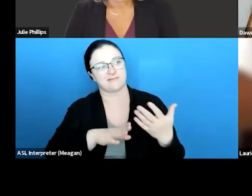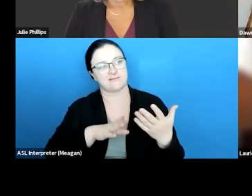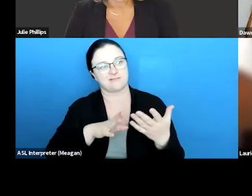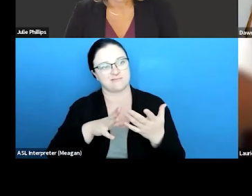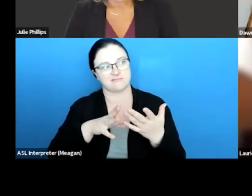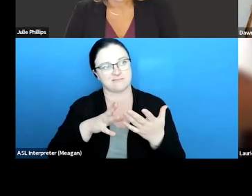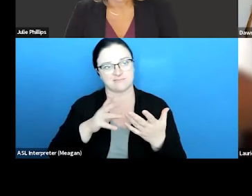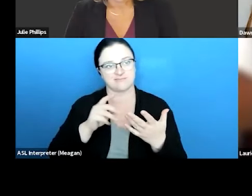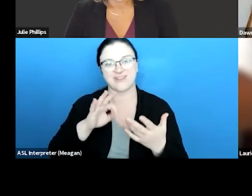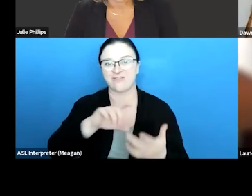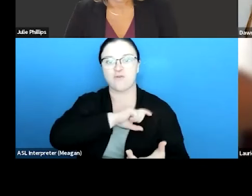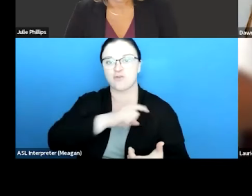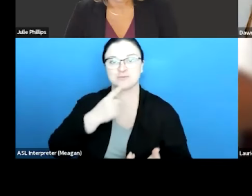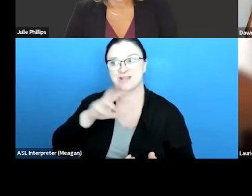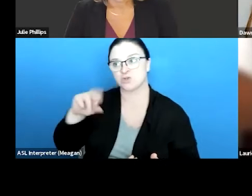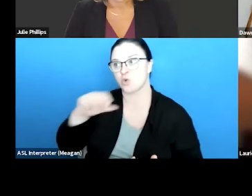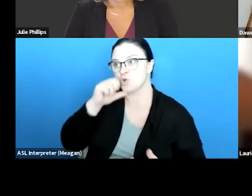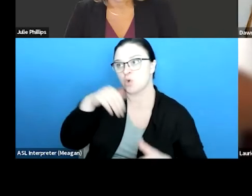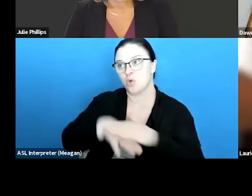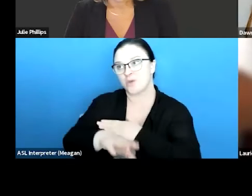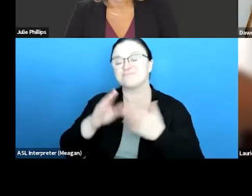and potentially making the situation more dangerous.